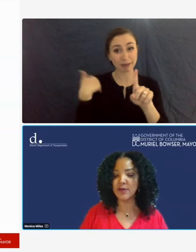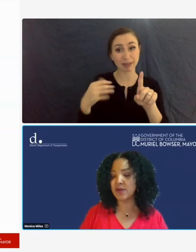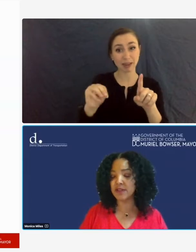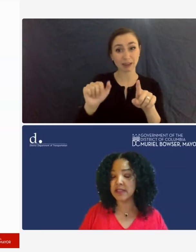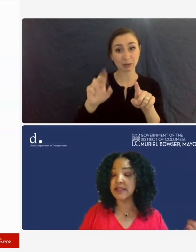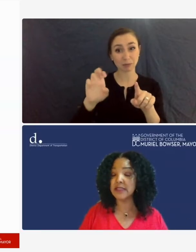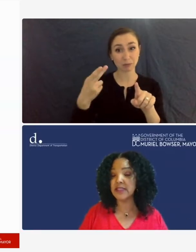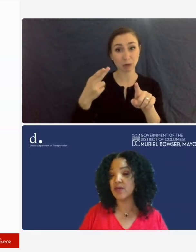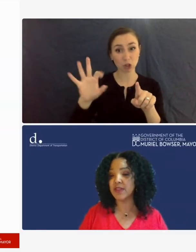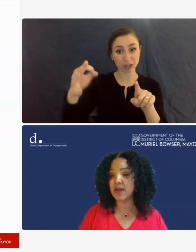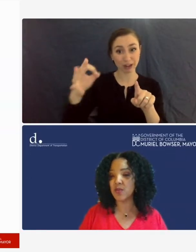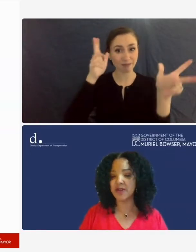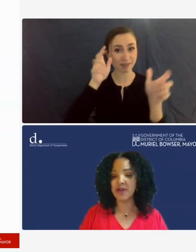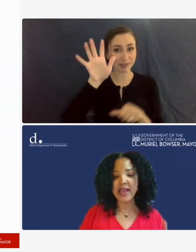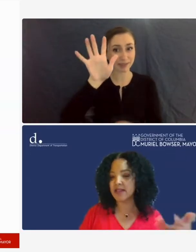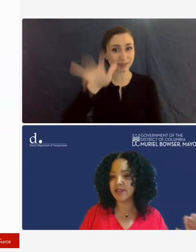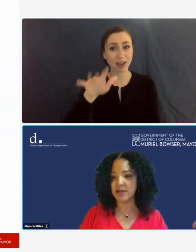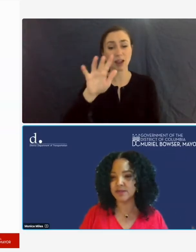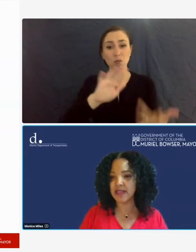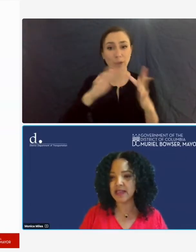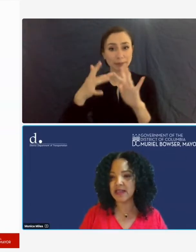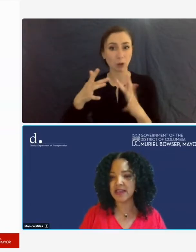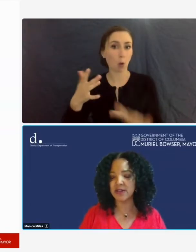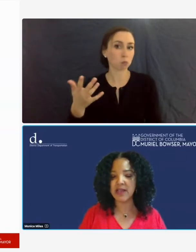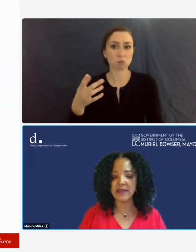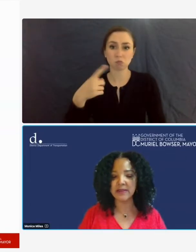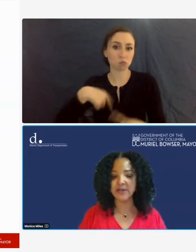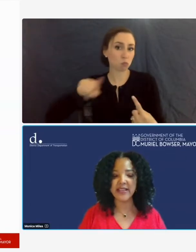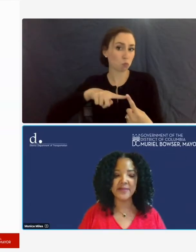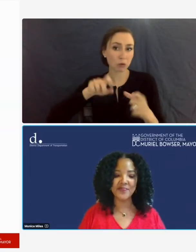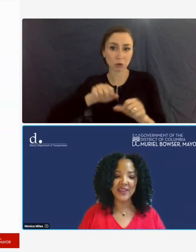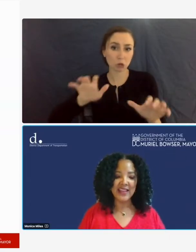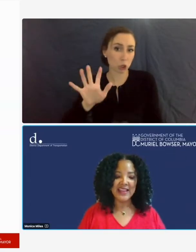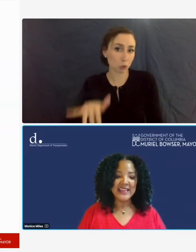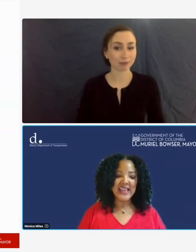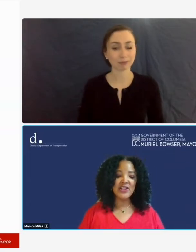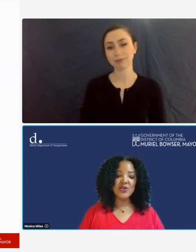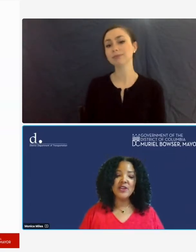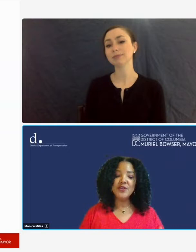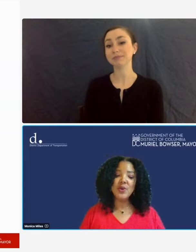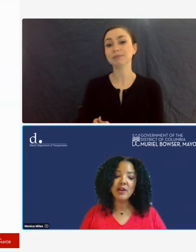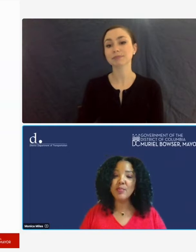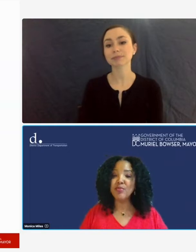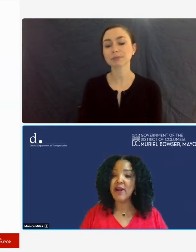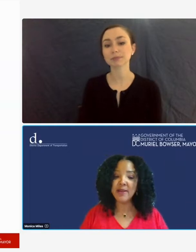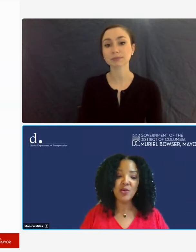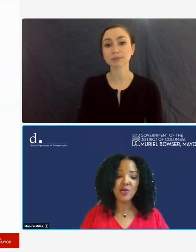and listen to that that webinar at you know at at a later date okay so if you are a prime or a